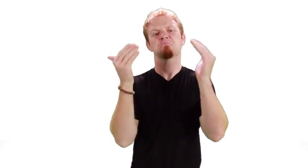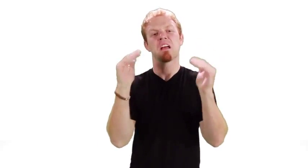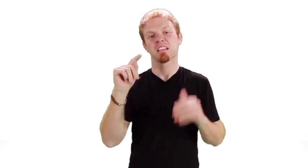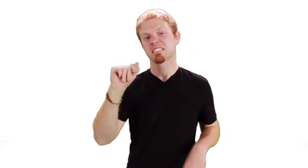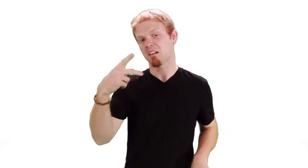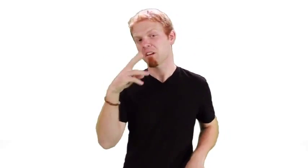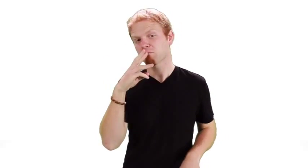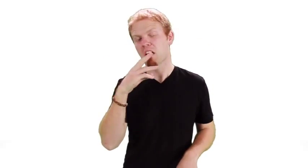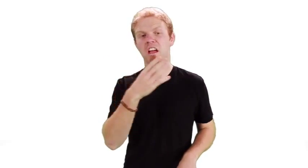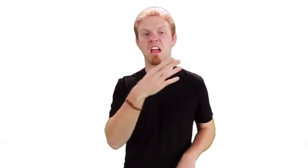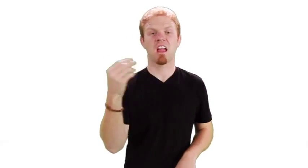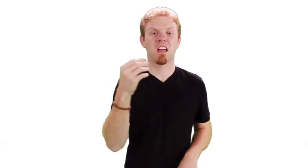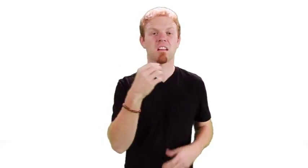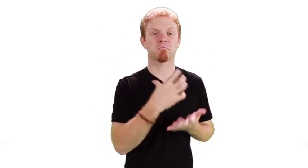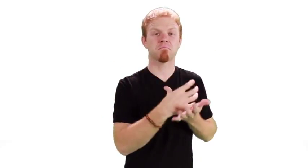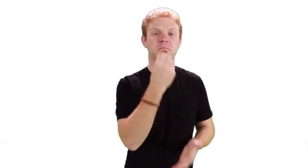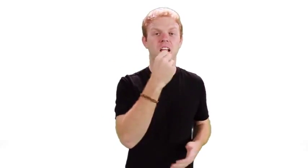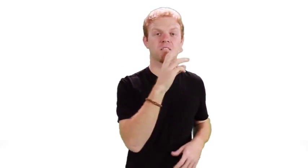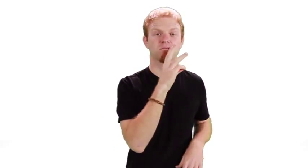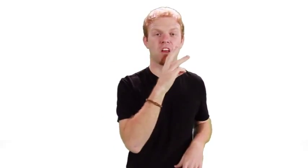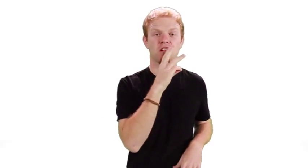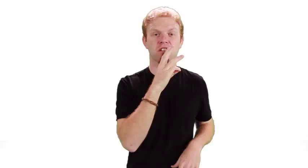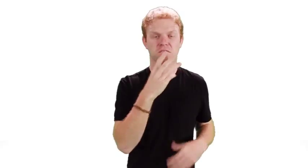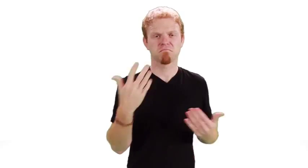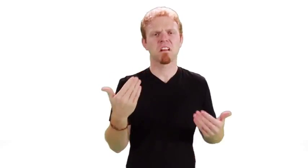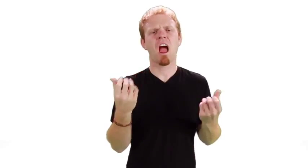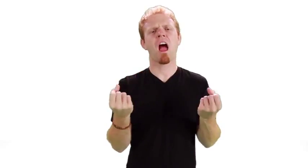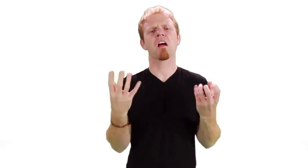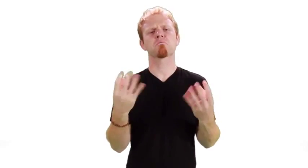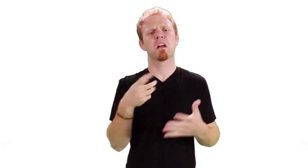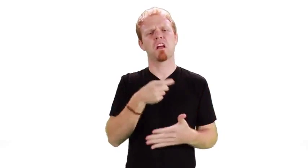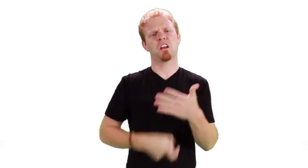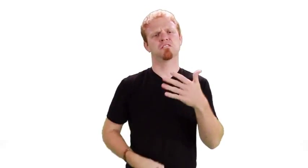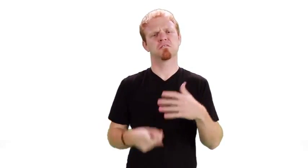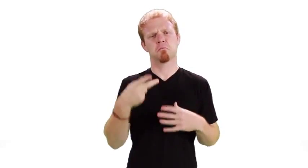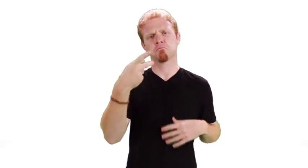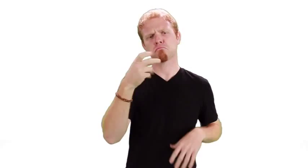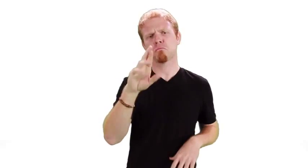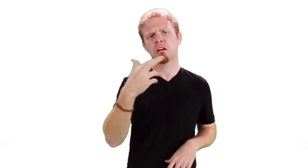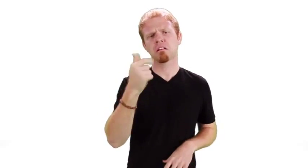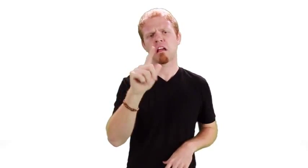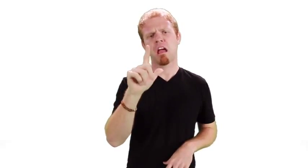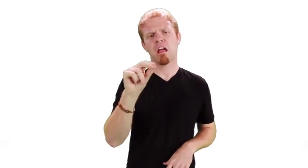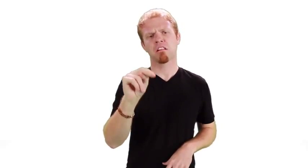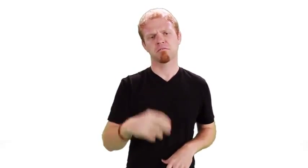Let's go ahead and compare the cost per gallon between tap and bottled water.